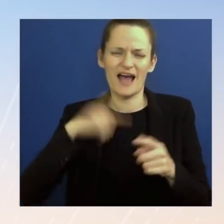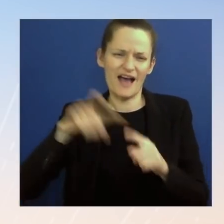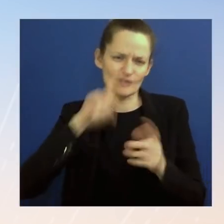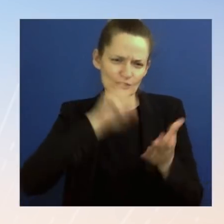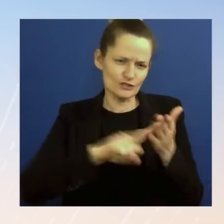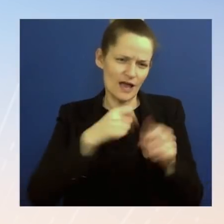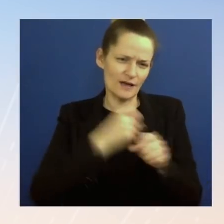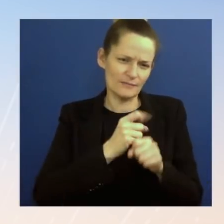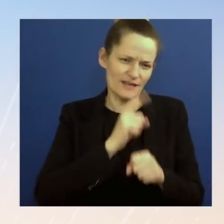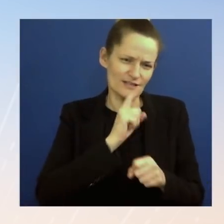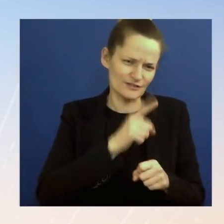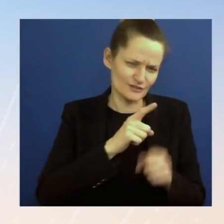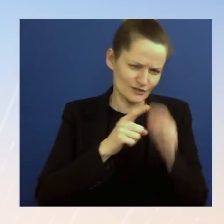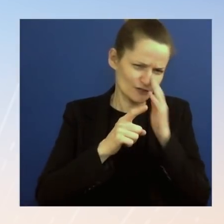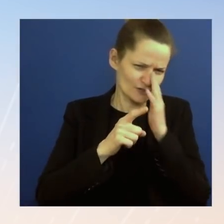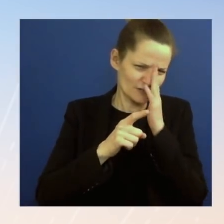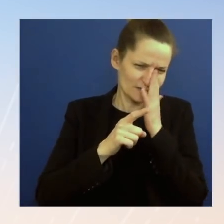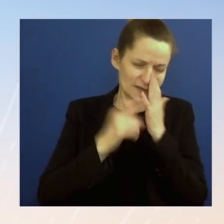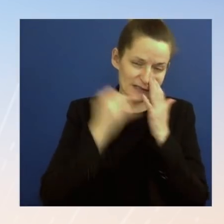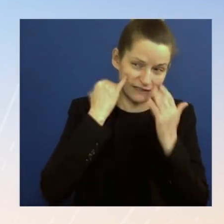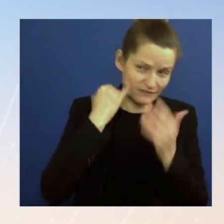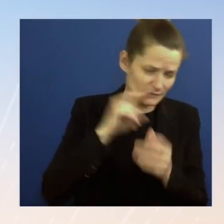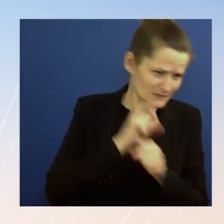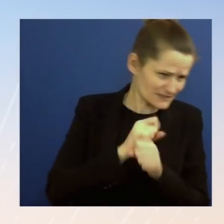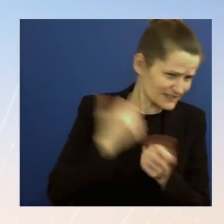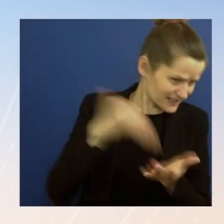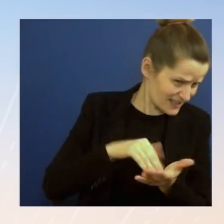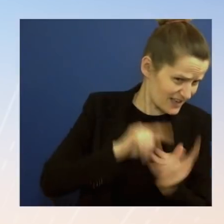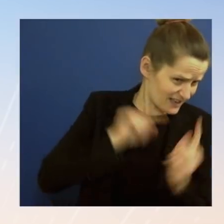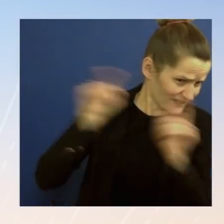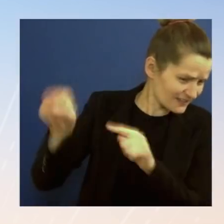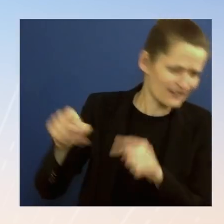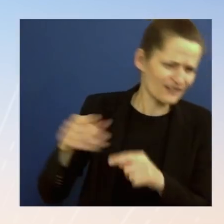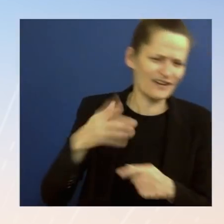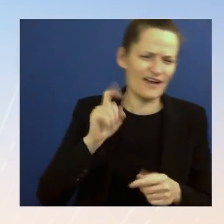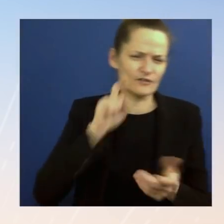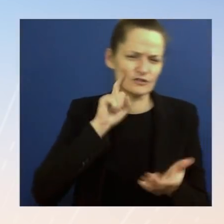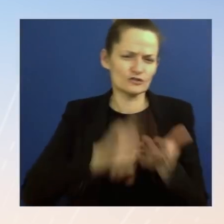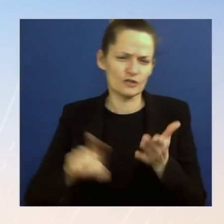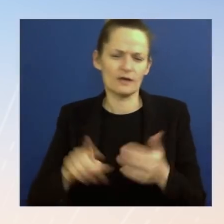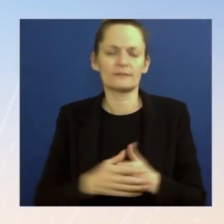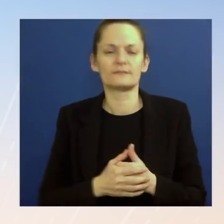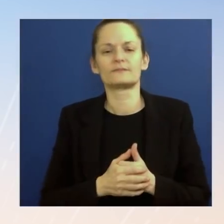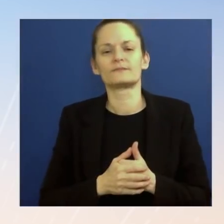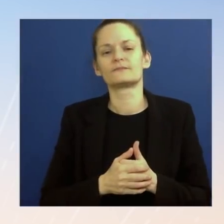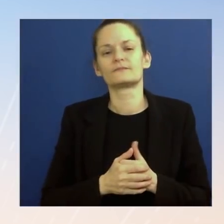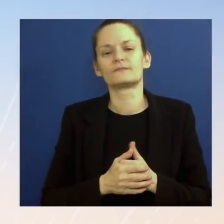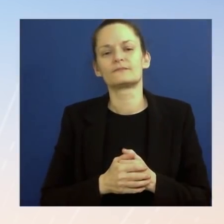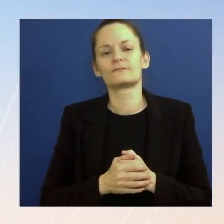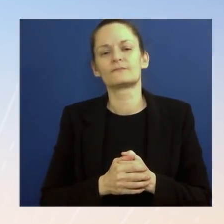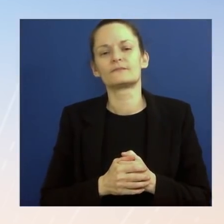because no one knew kind of how to get them to the Ukrainians. Like, if you had Ukrainian soldiers going into Poland -- Ms. Psaki: Sure. The Press: -- being trained by U.S. troops